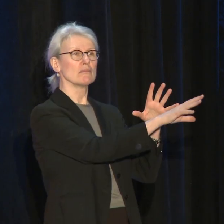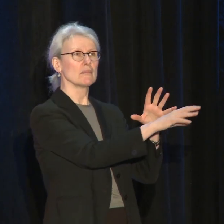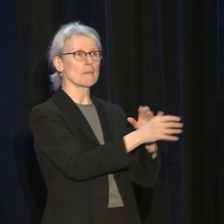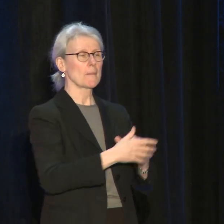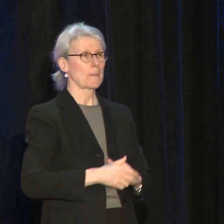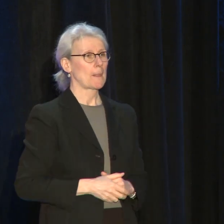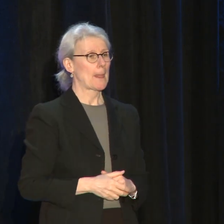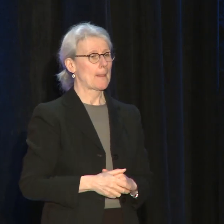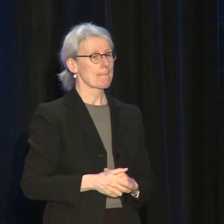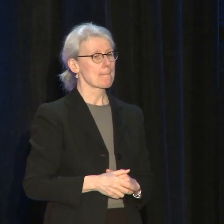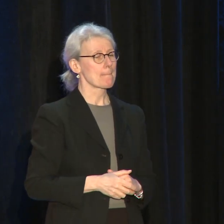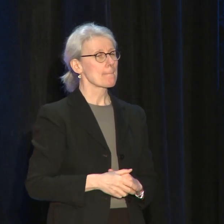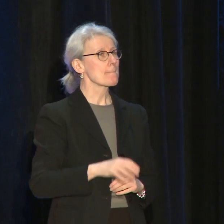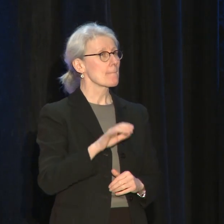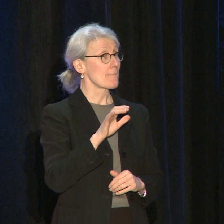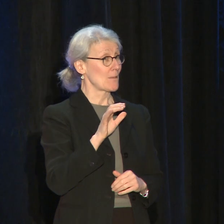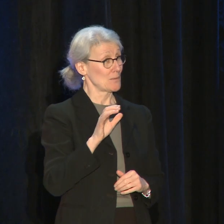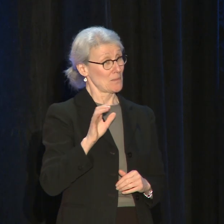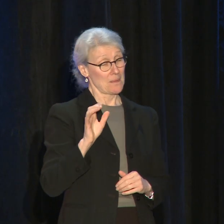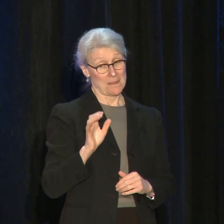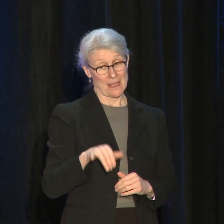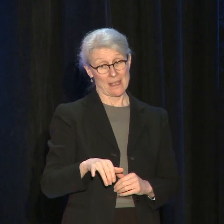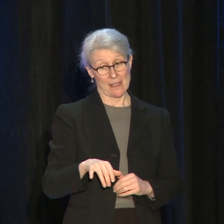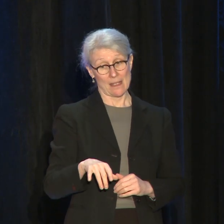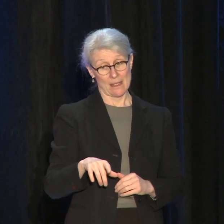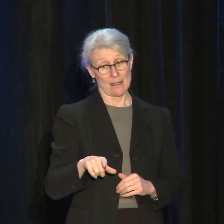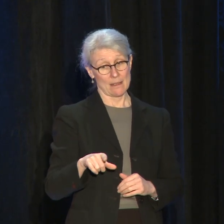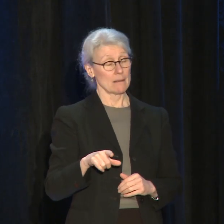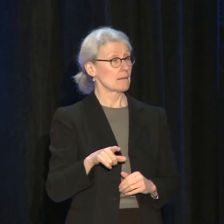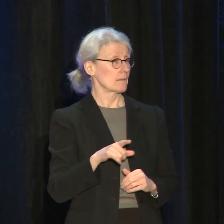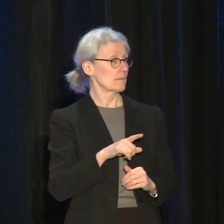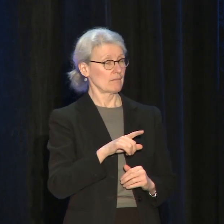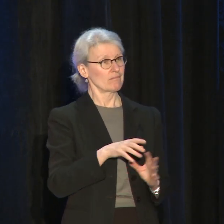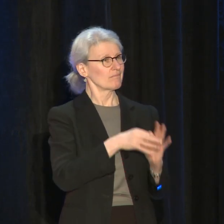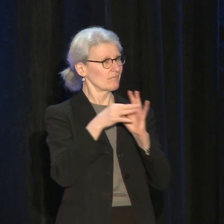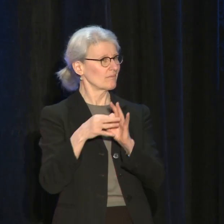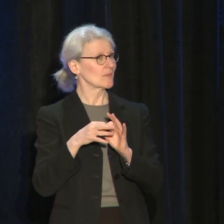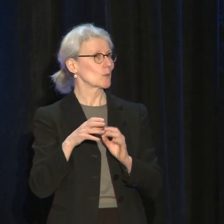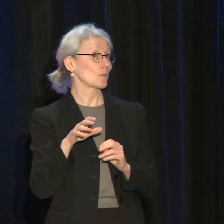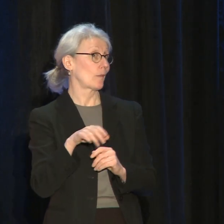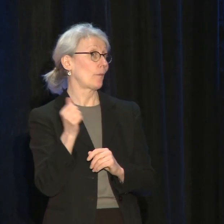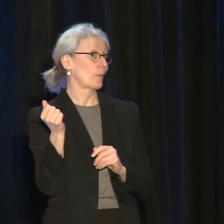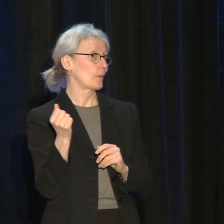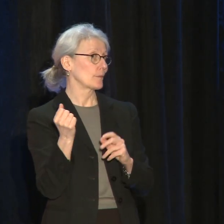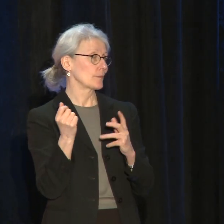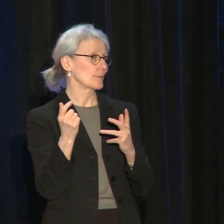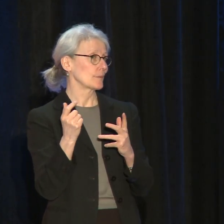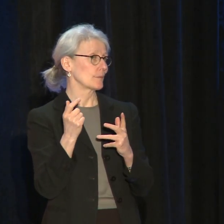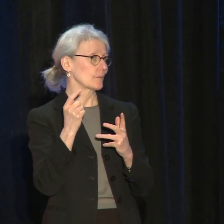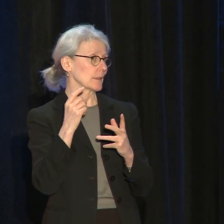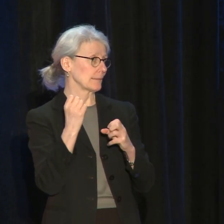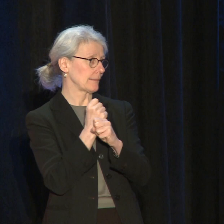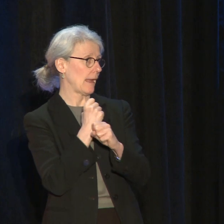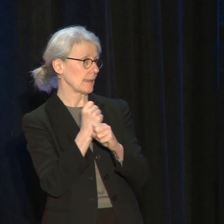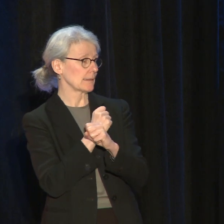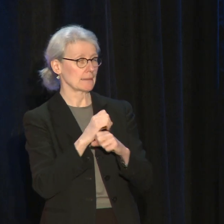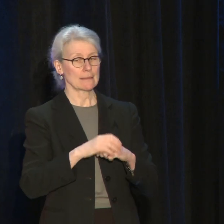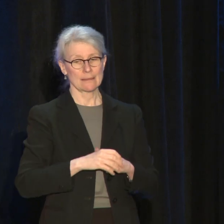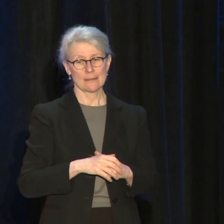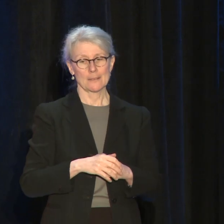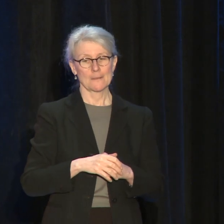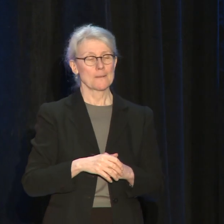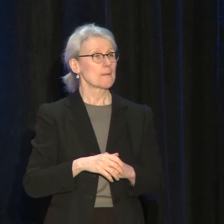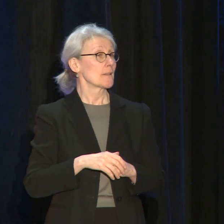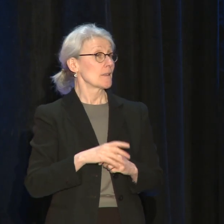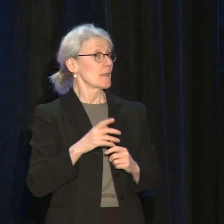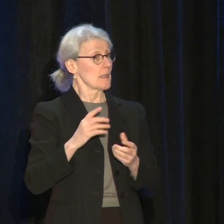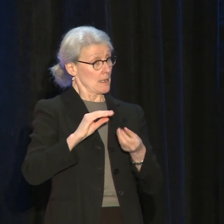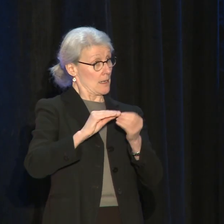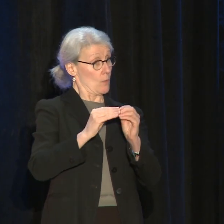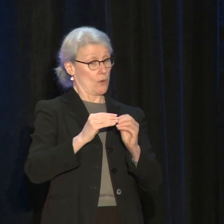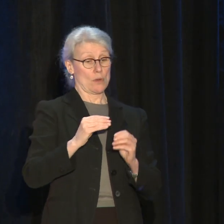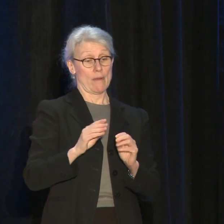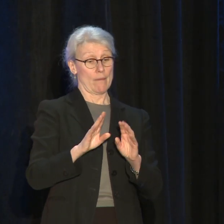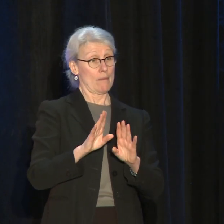Now this is reflected then in the perpetuation of high rates of removal of Black and Indigenous